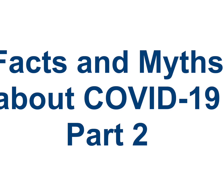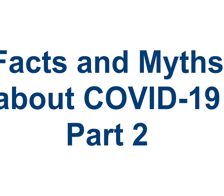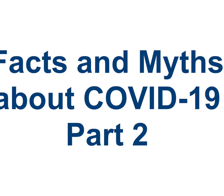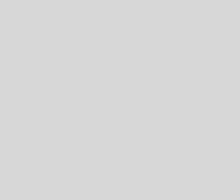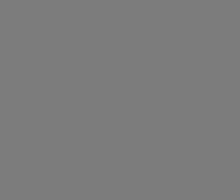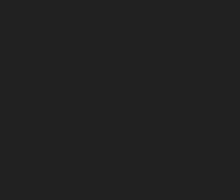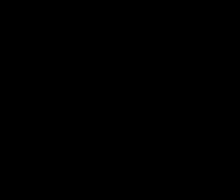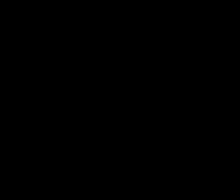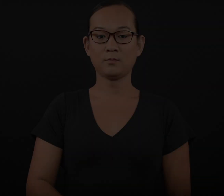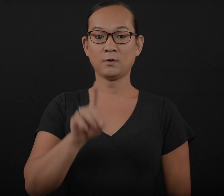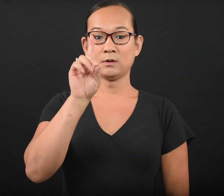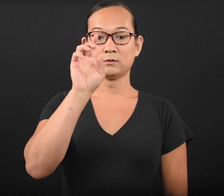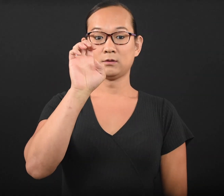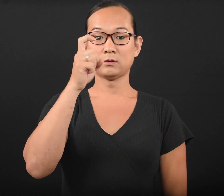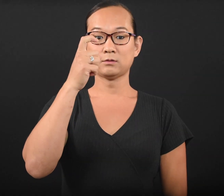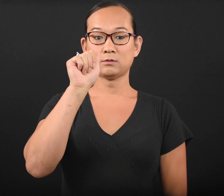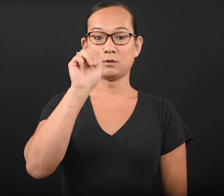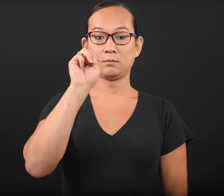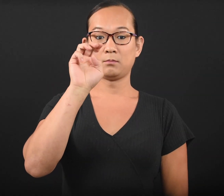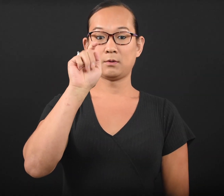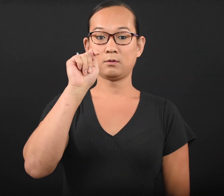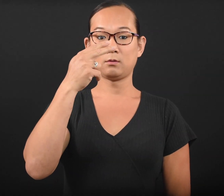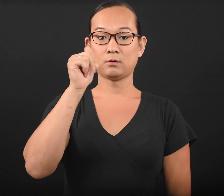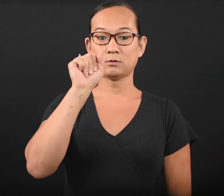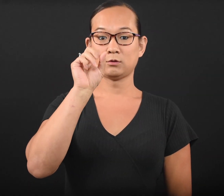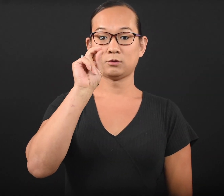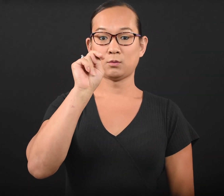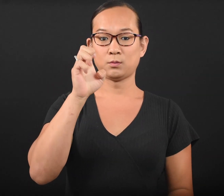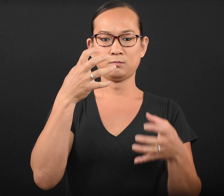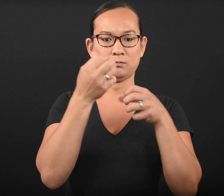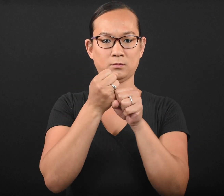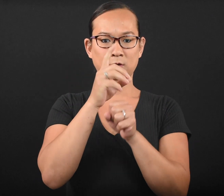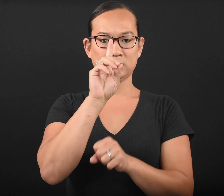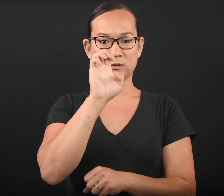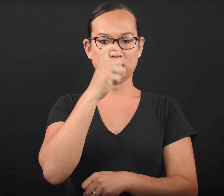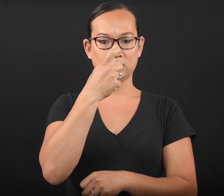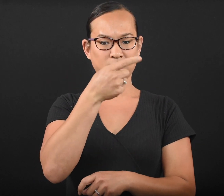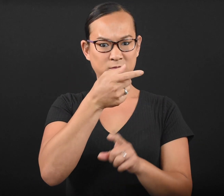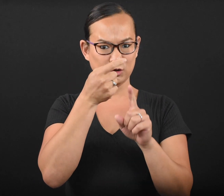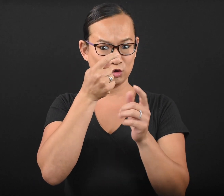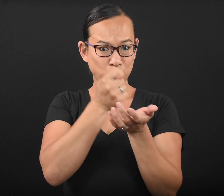Facts and Myths about COVID-19 (Part 2) Is dexamethasone a treatment for all